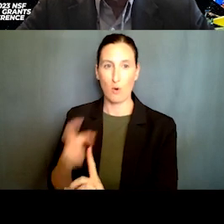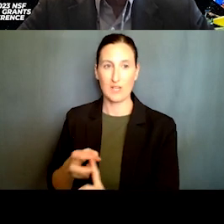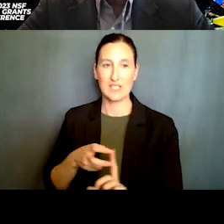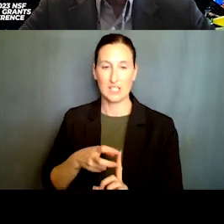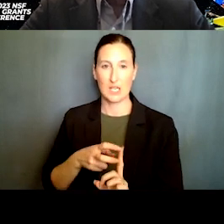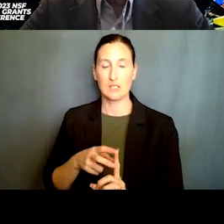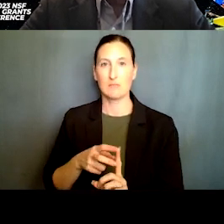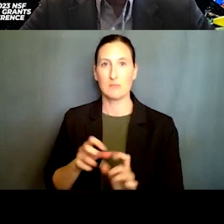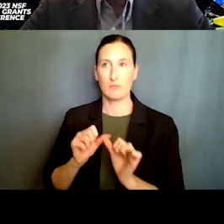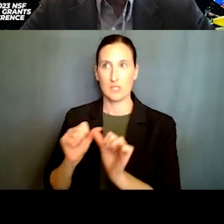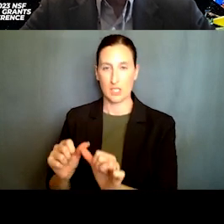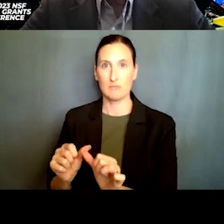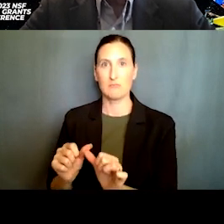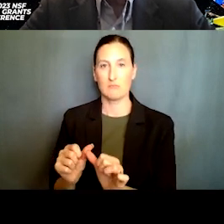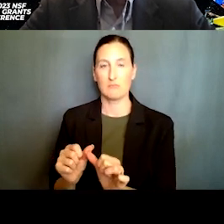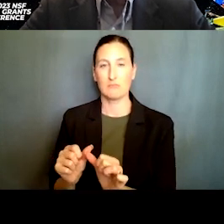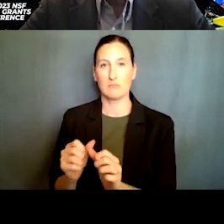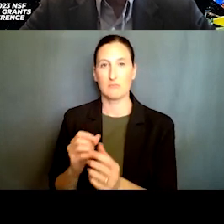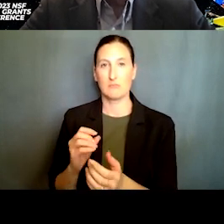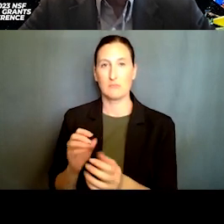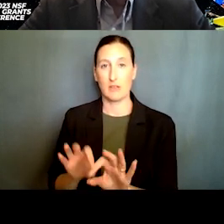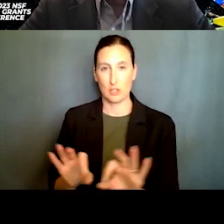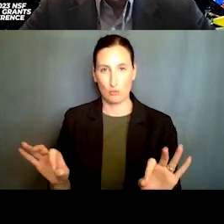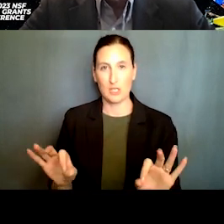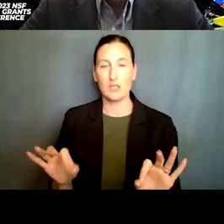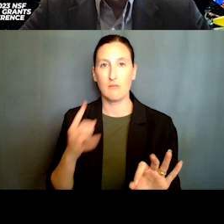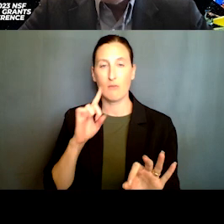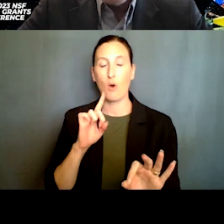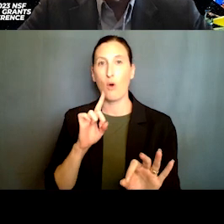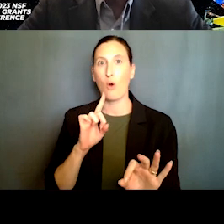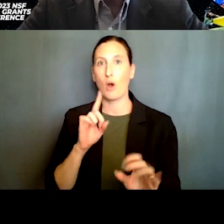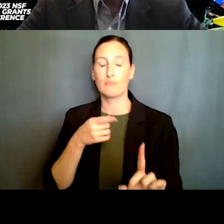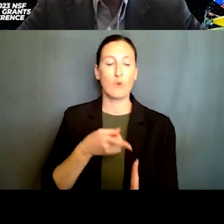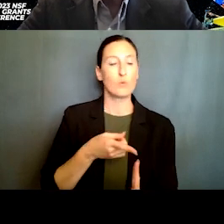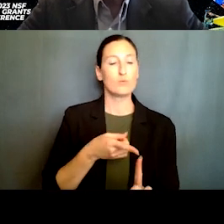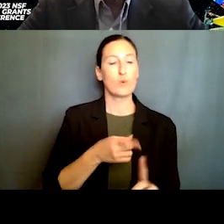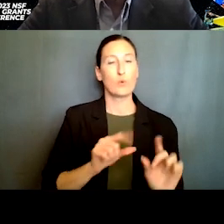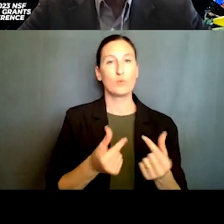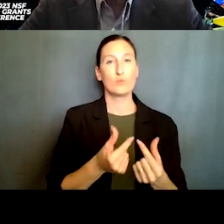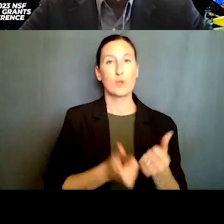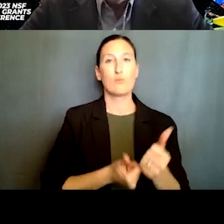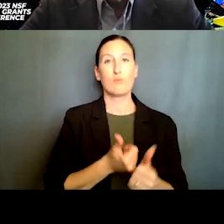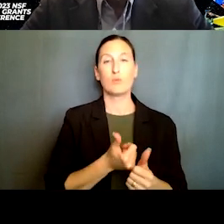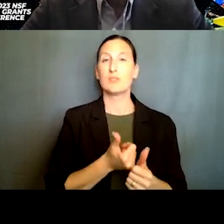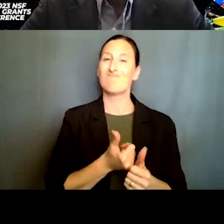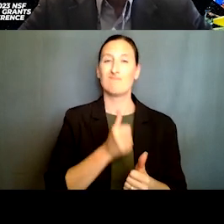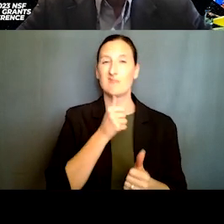by members of those groups most underrepresented in MPS research.